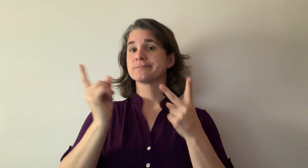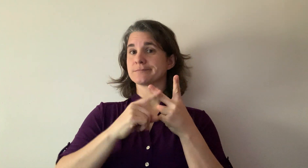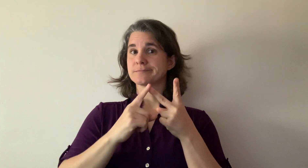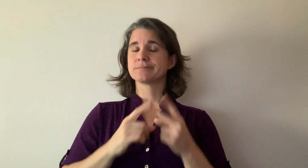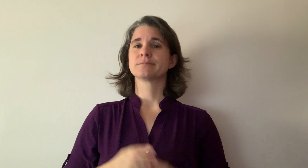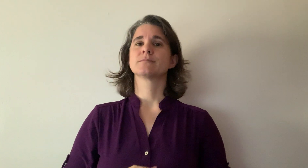2.